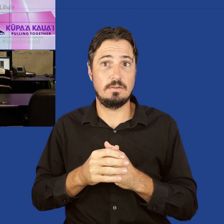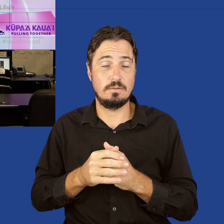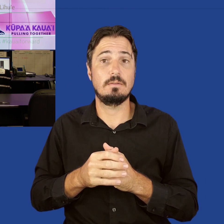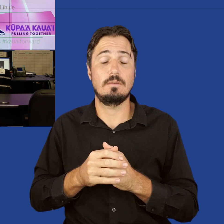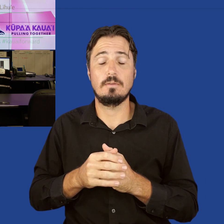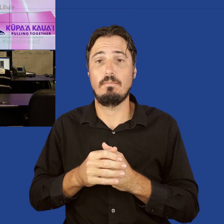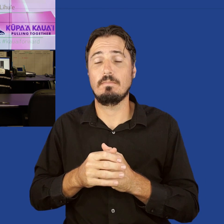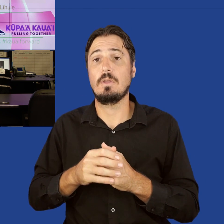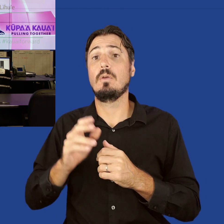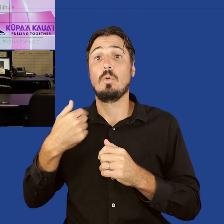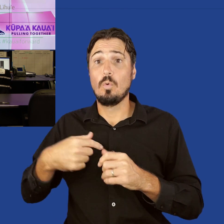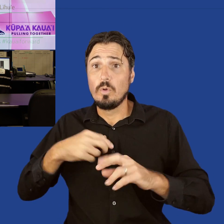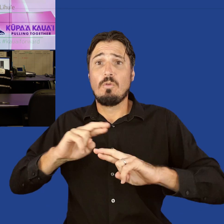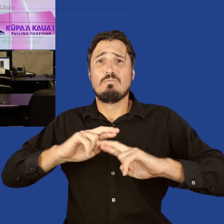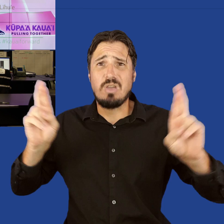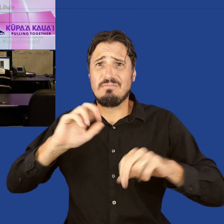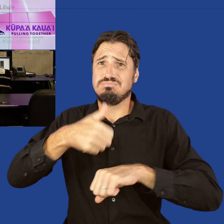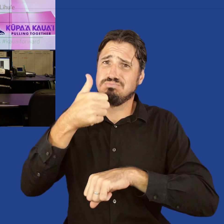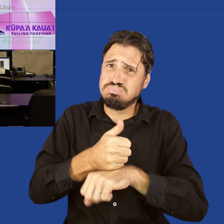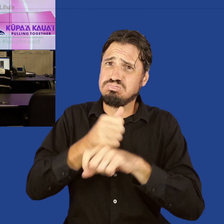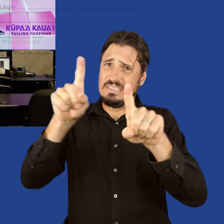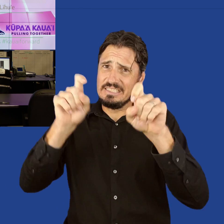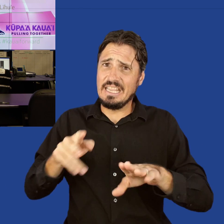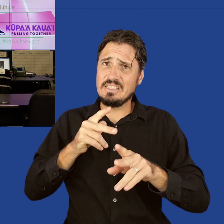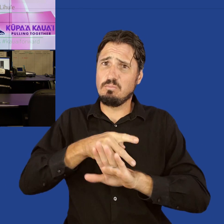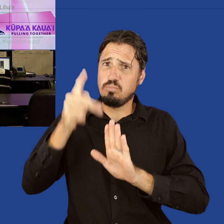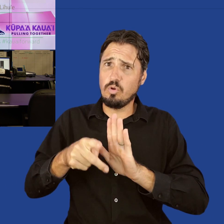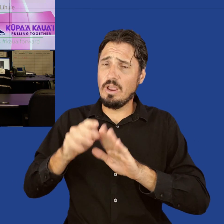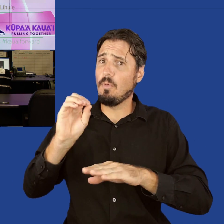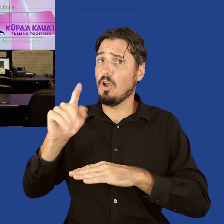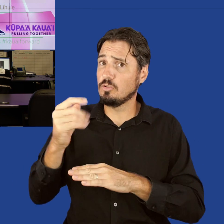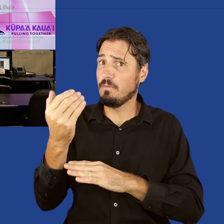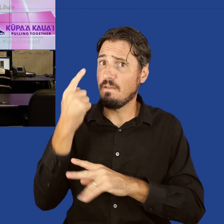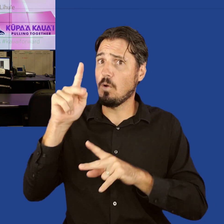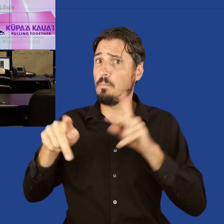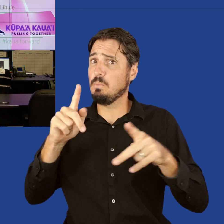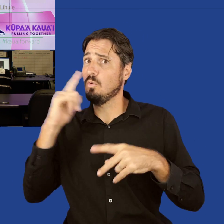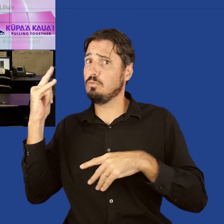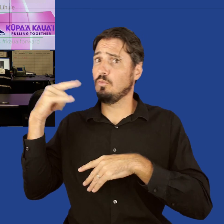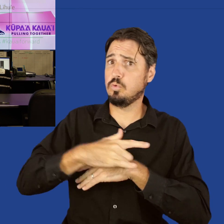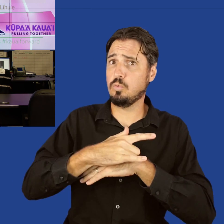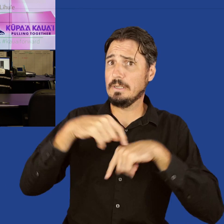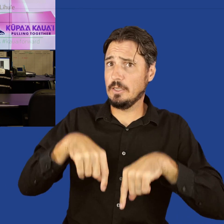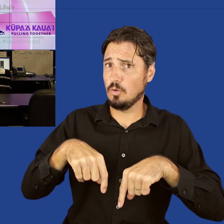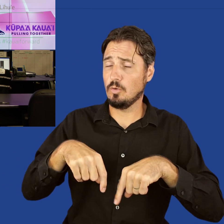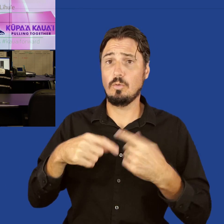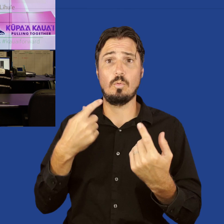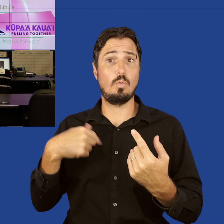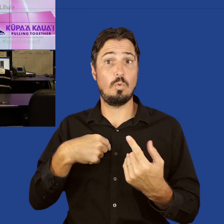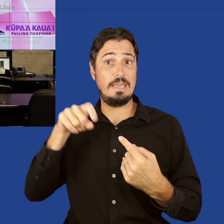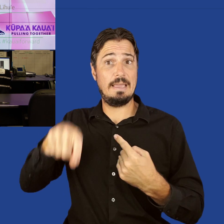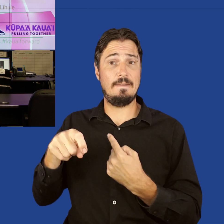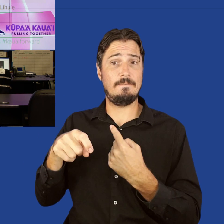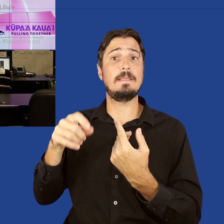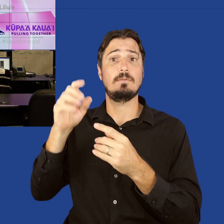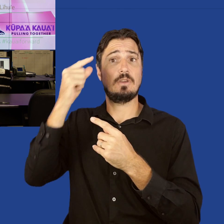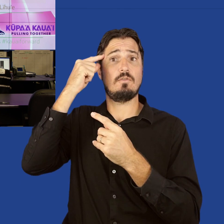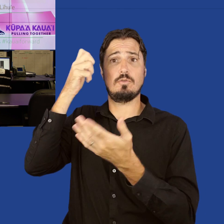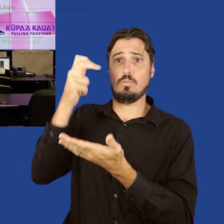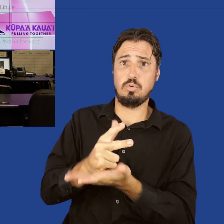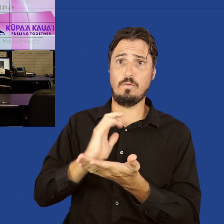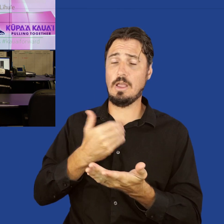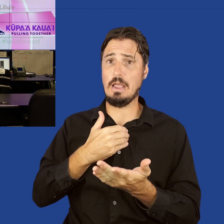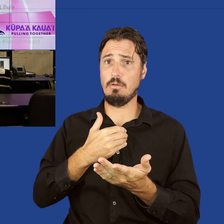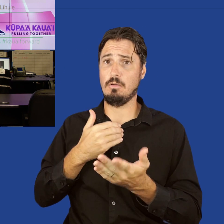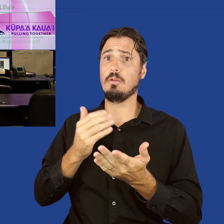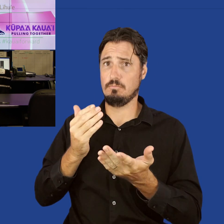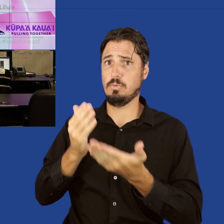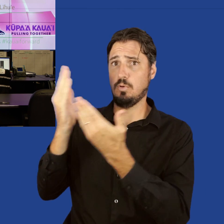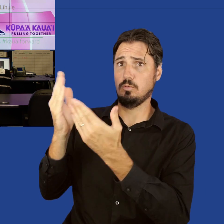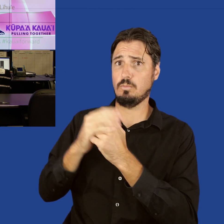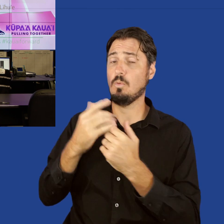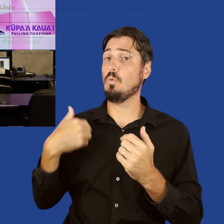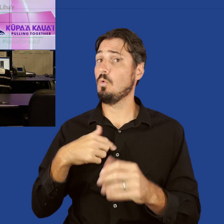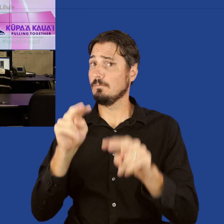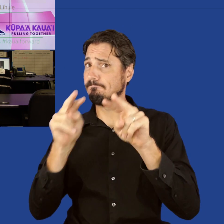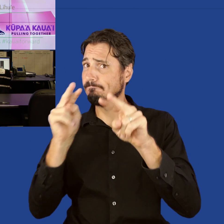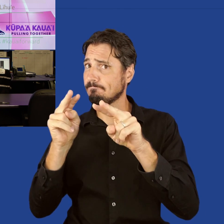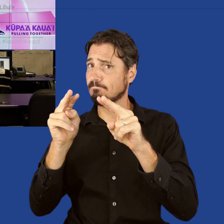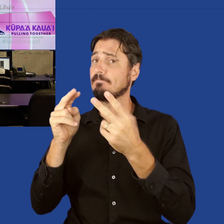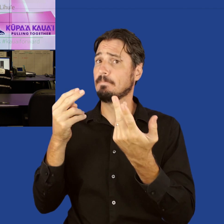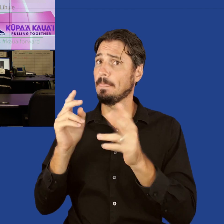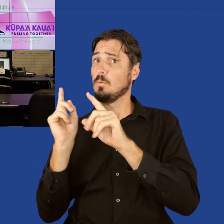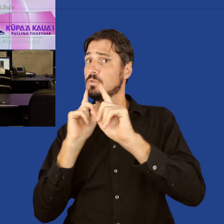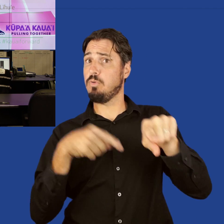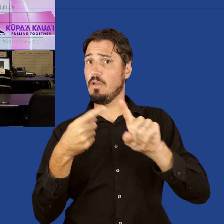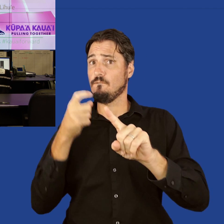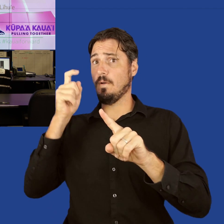Kaua‘i is ready to implement a post-arrival testing program on October 15. We simply need the Governor’s authority to do so, and we eagerly await a response to our Rule 18 so we can move